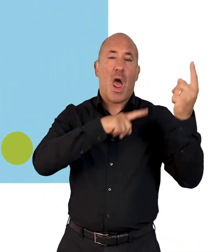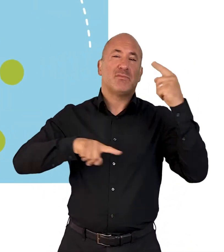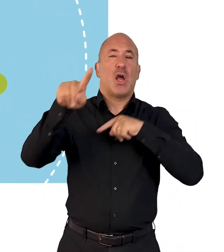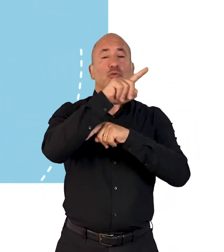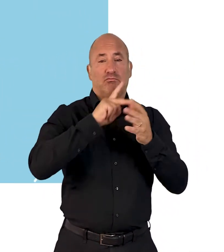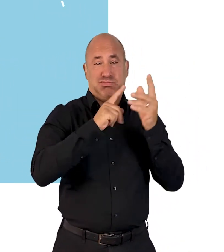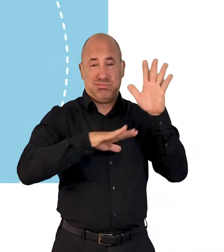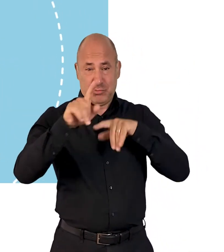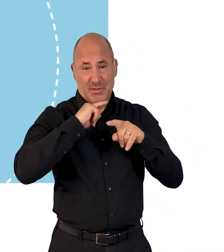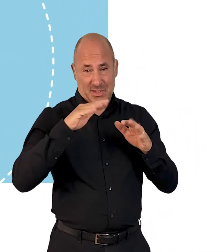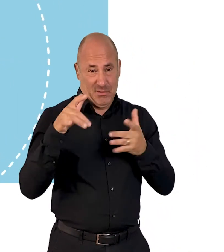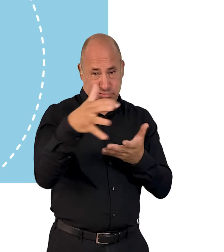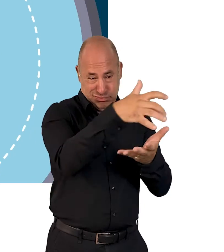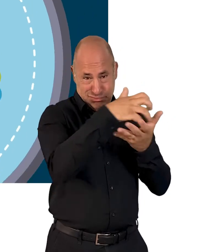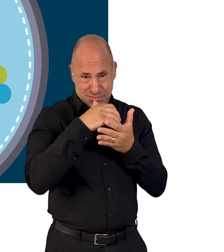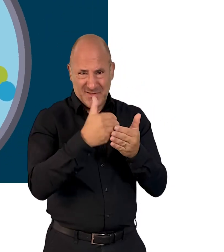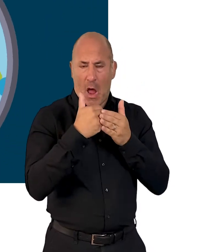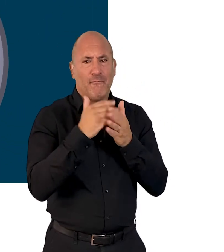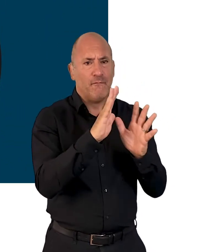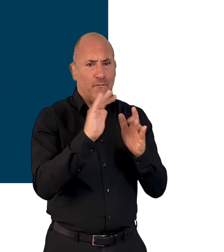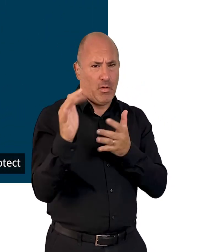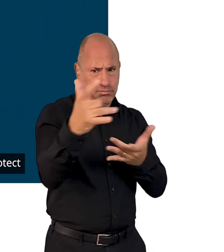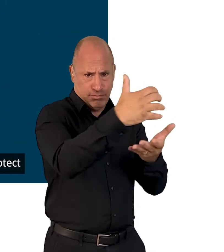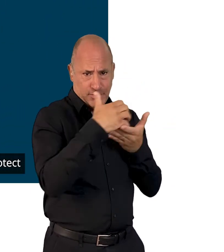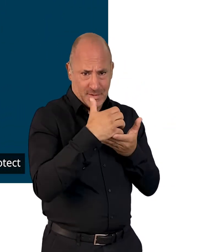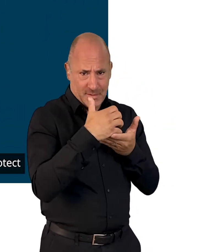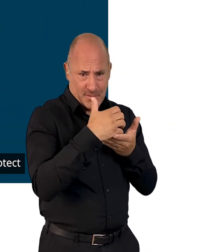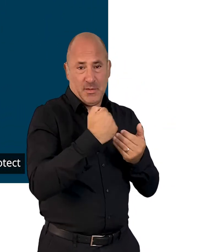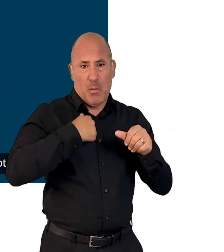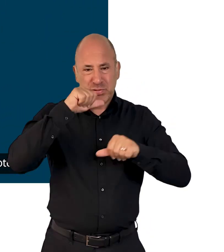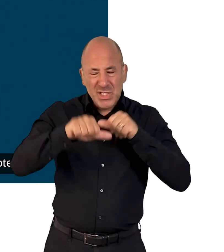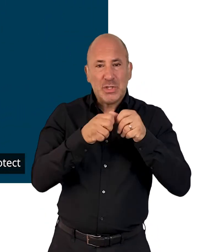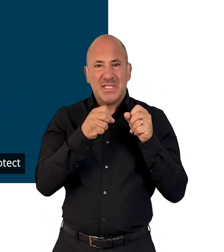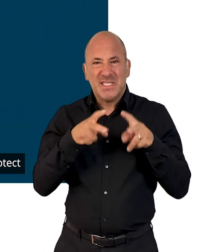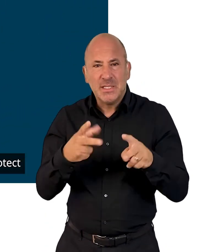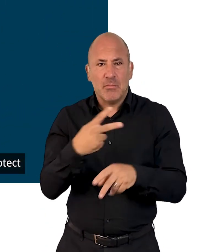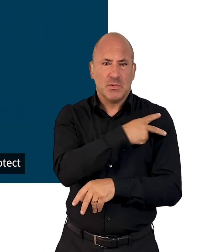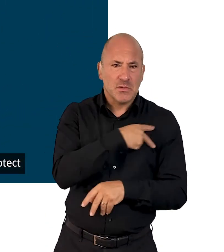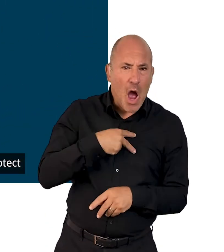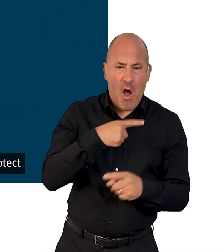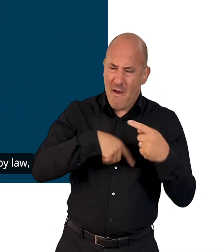collect these data safely and securely, and all our procedures, systems and staff protect